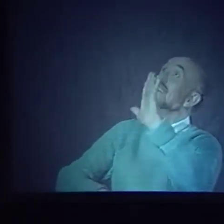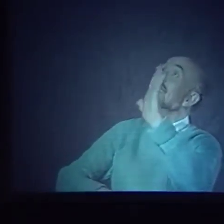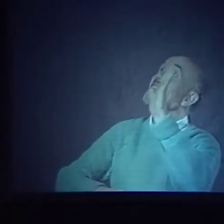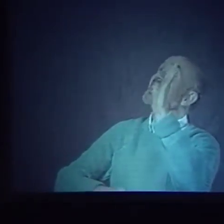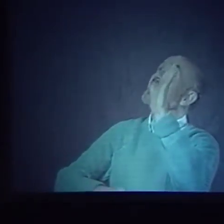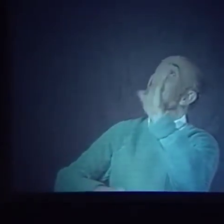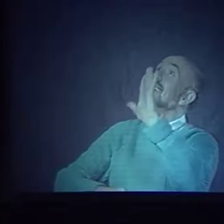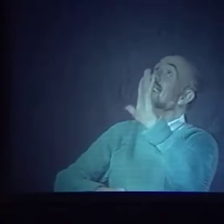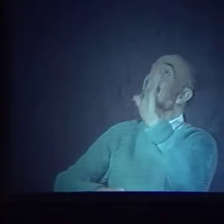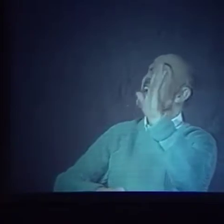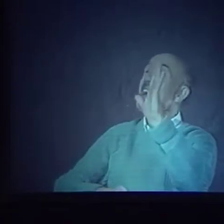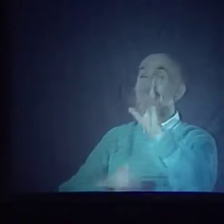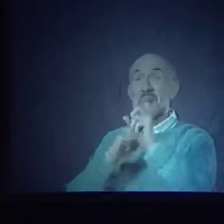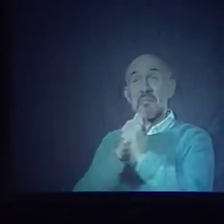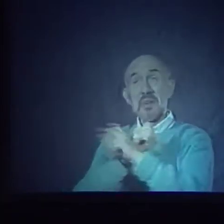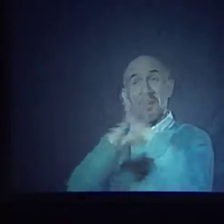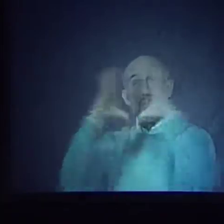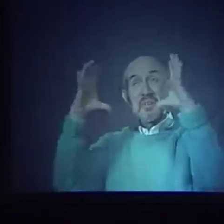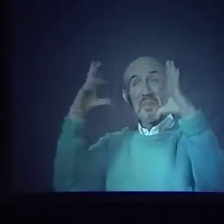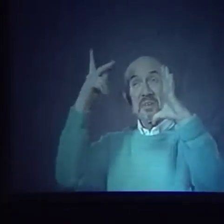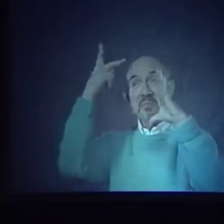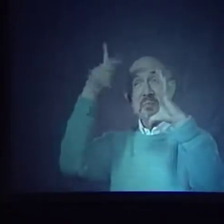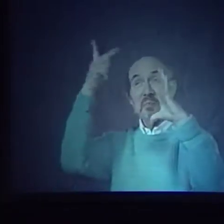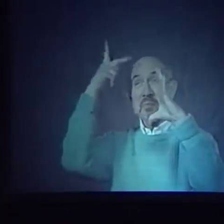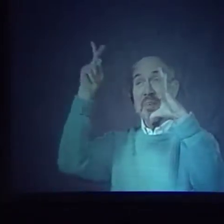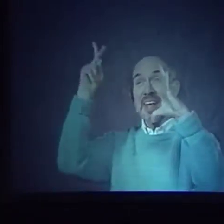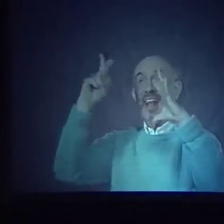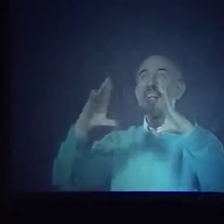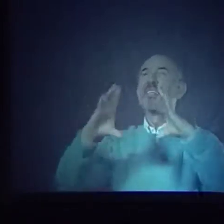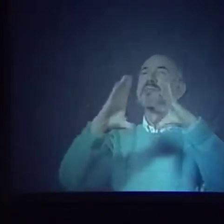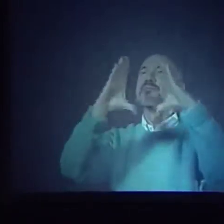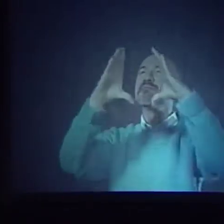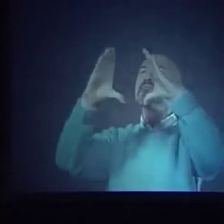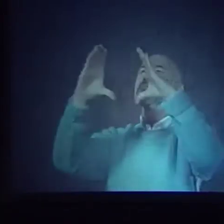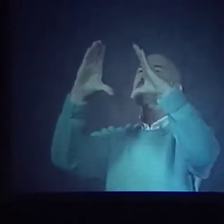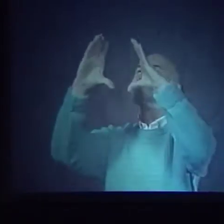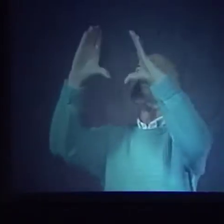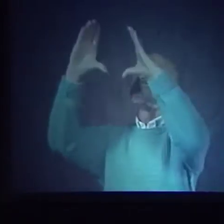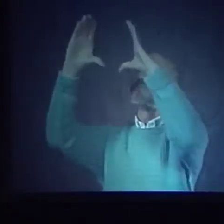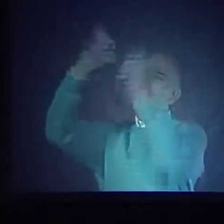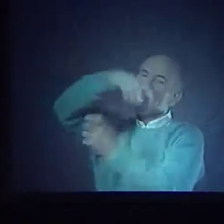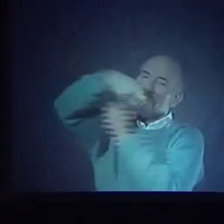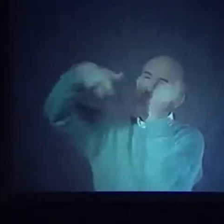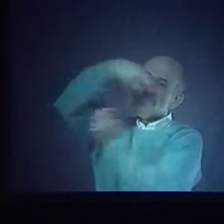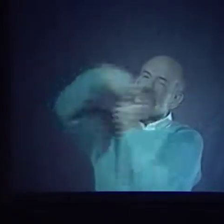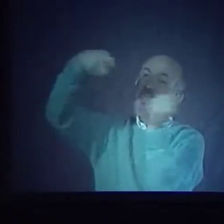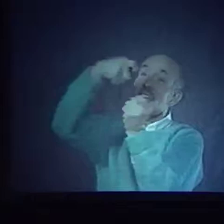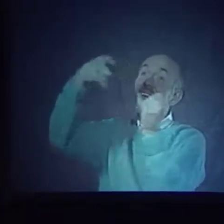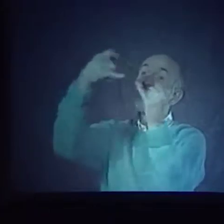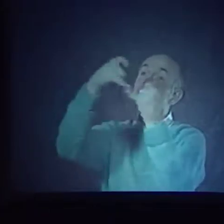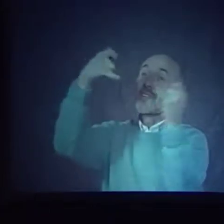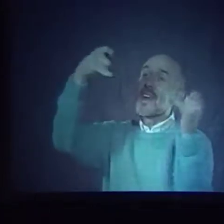AND THEN LETS IT GO, AND SAYS, "BYE-BYE, BALLOON." AND SO THAT PURPLE BALLOON RISES,